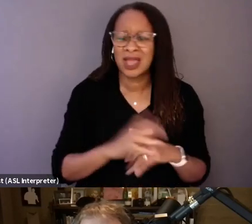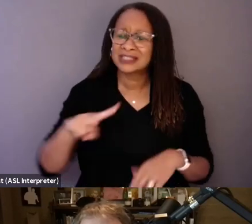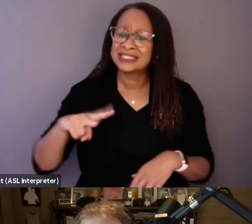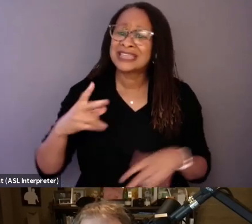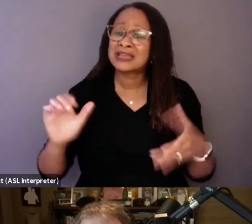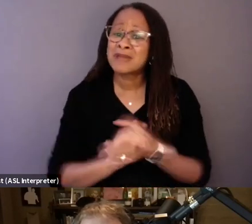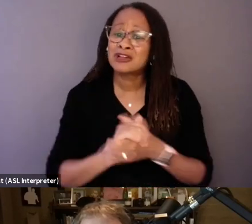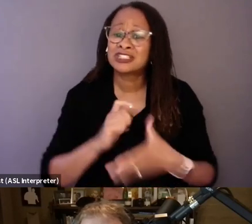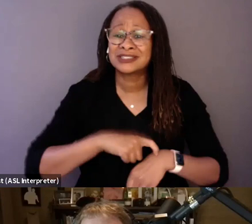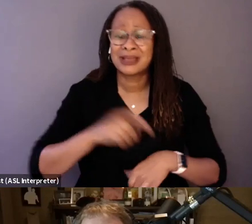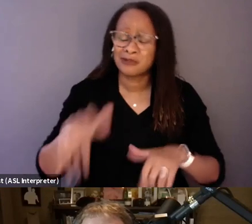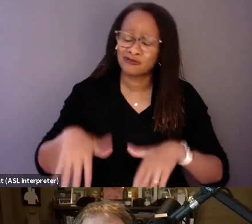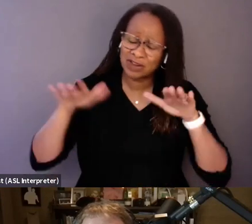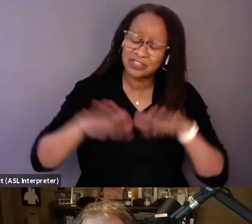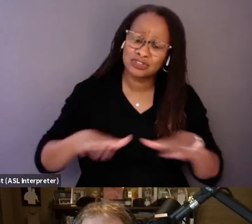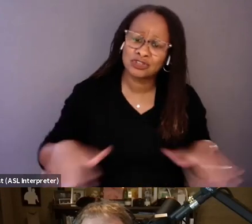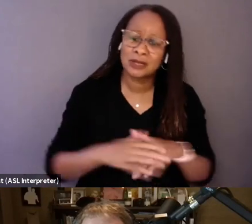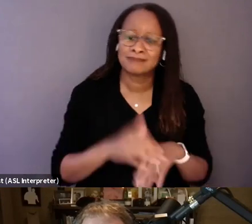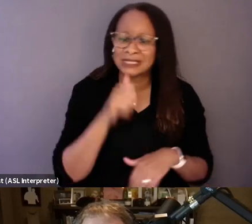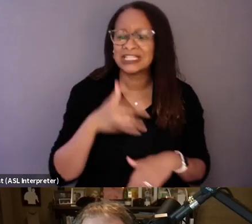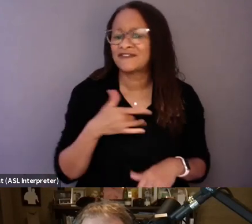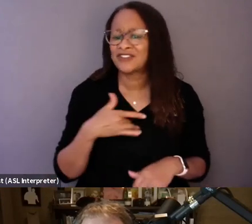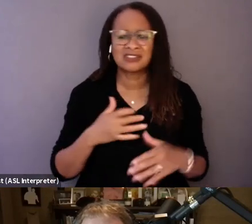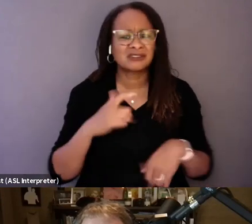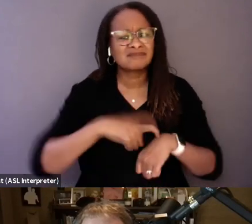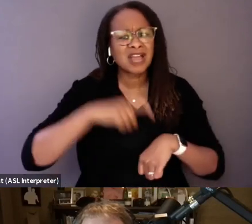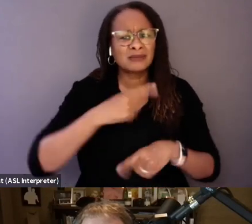and raising children and I just didn't feel that it was the time, but he was charming